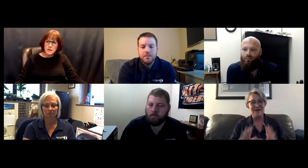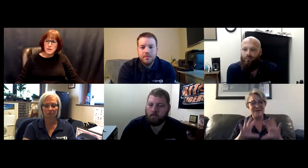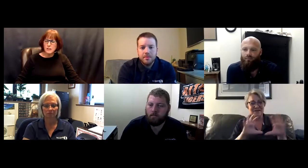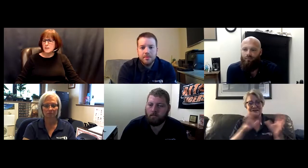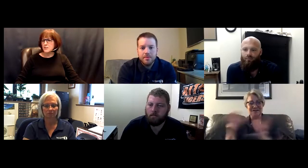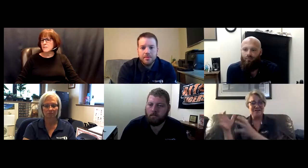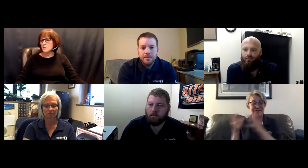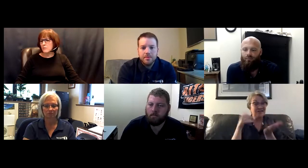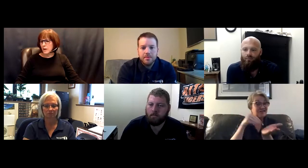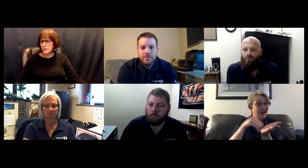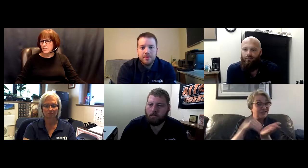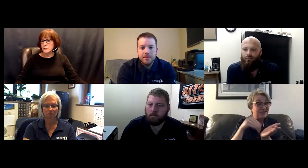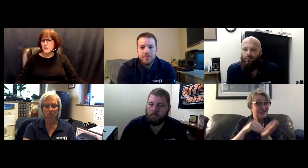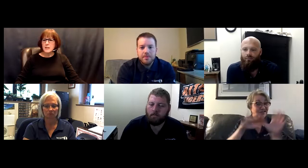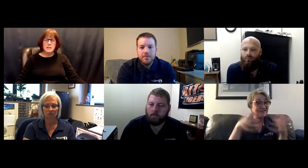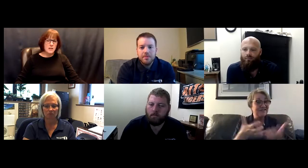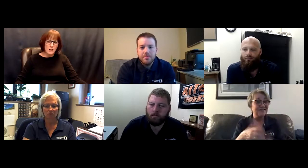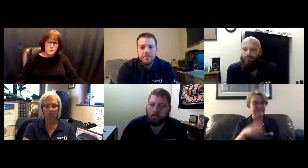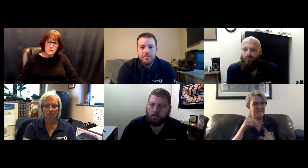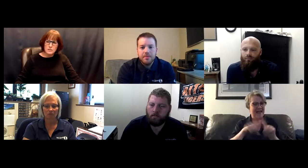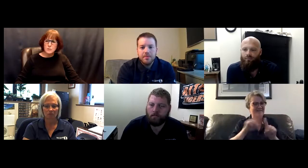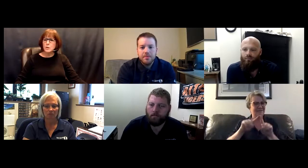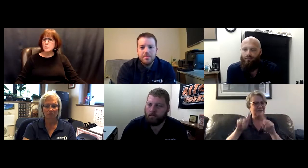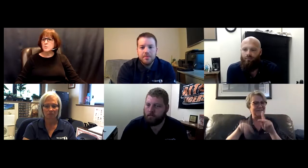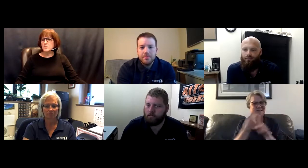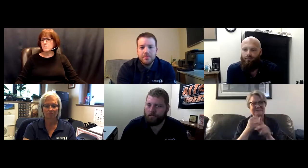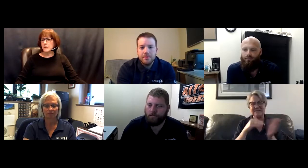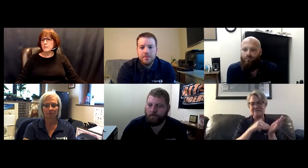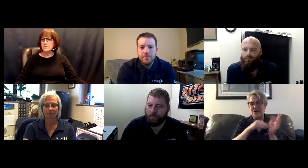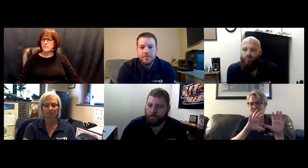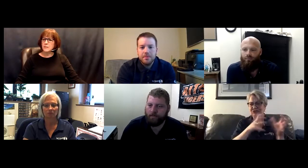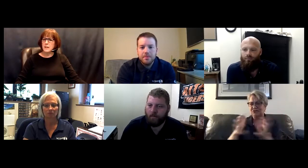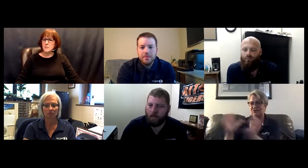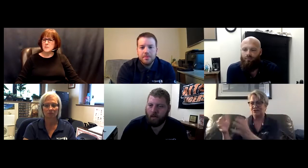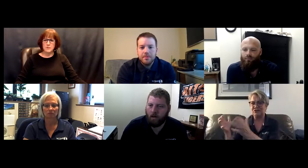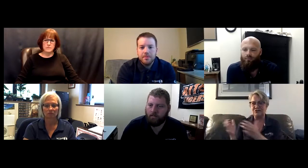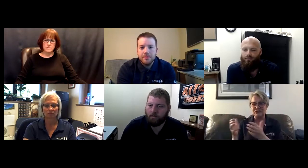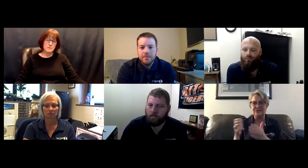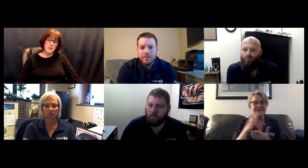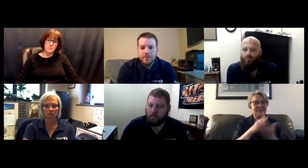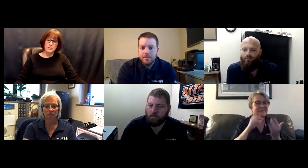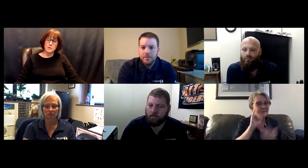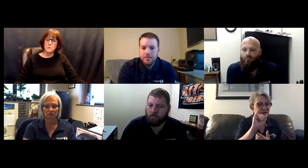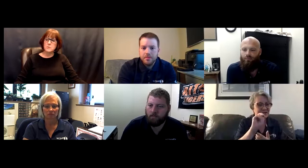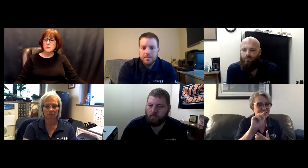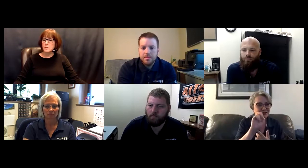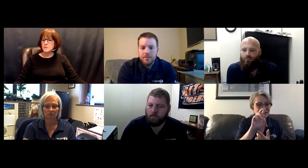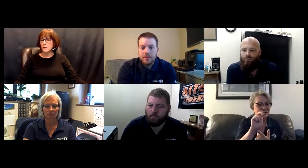a lot of service providers doctors groups. But different types of doctors groups of course some